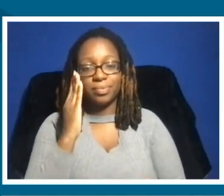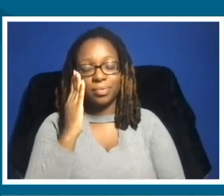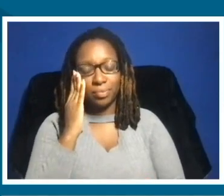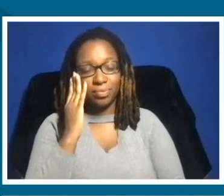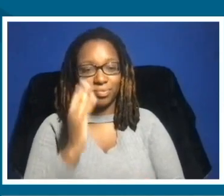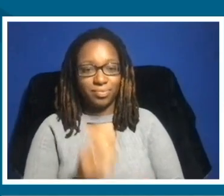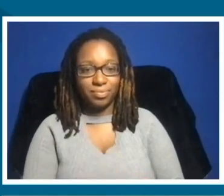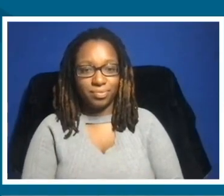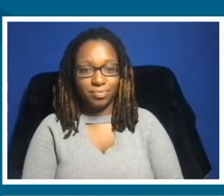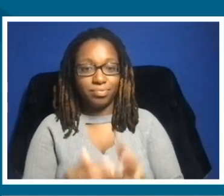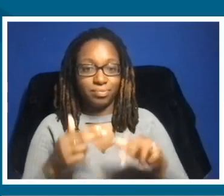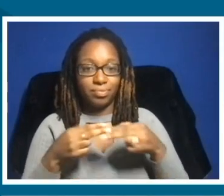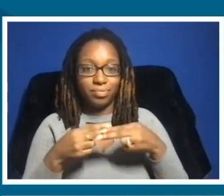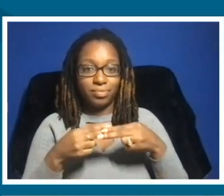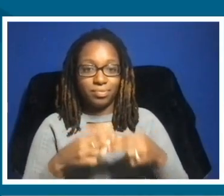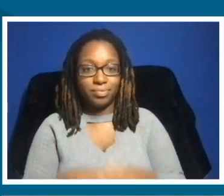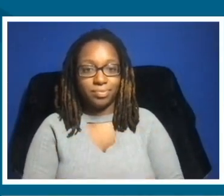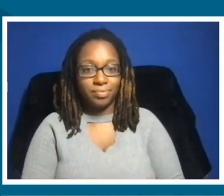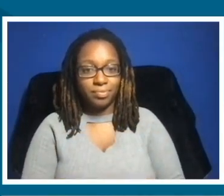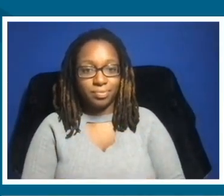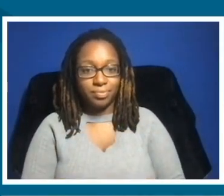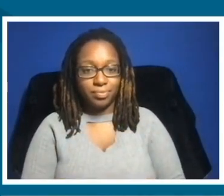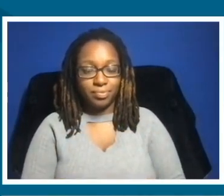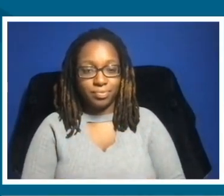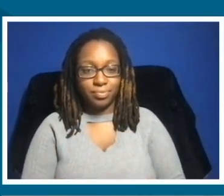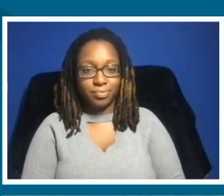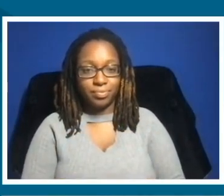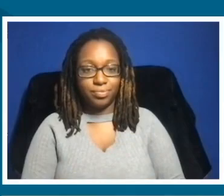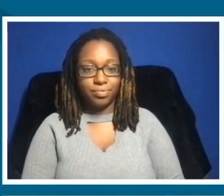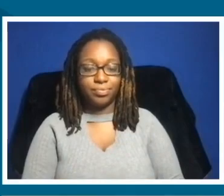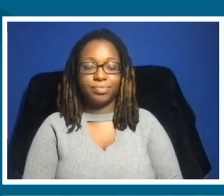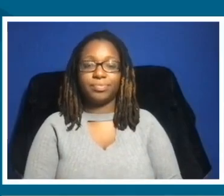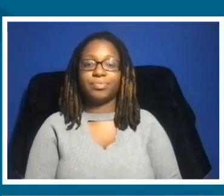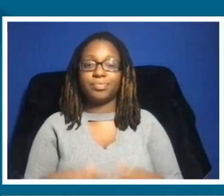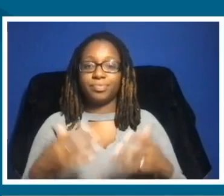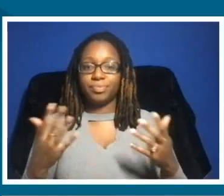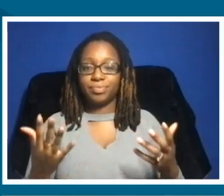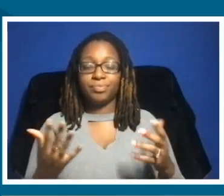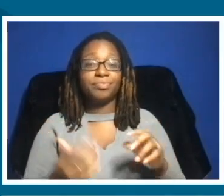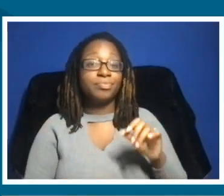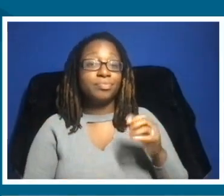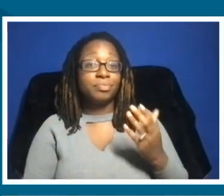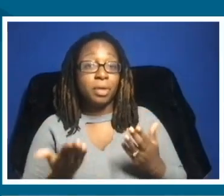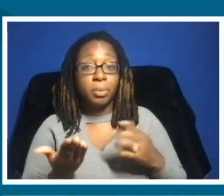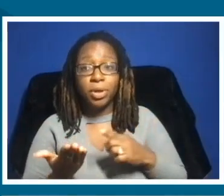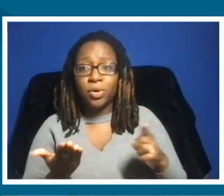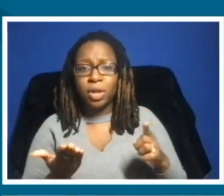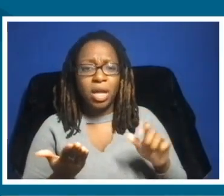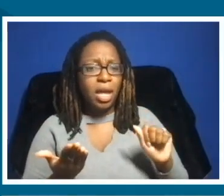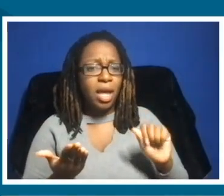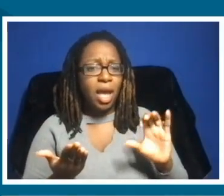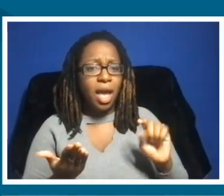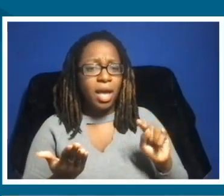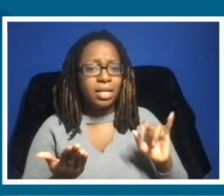next slide for us okay so you might be wondering what is an